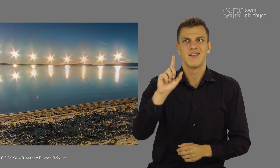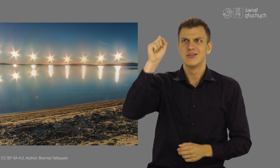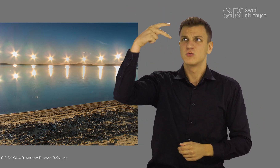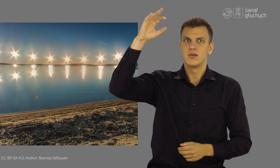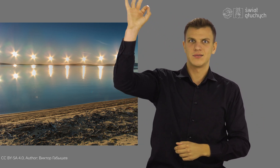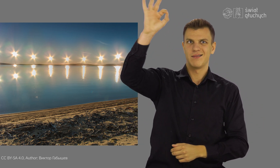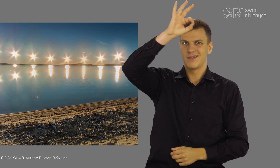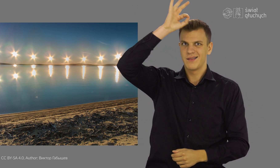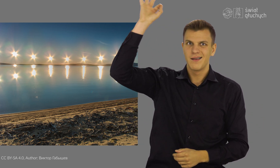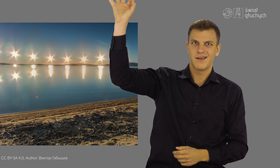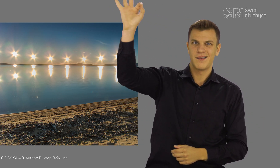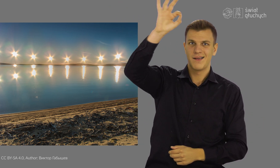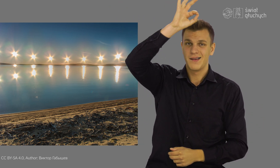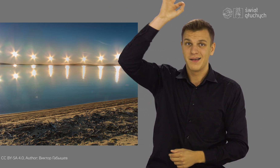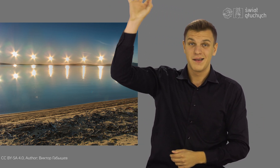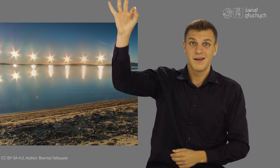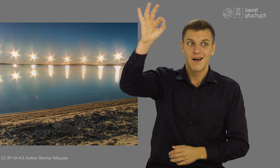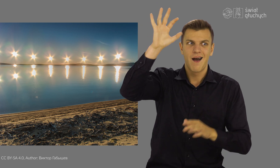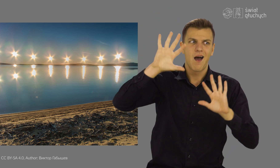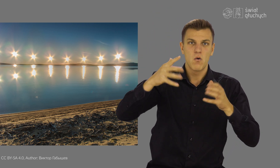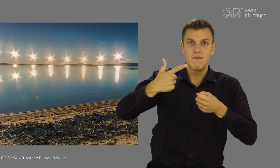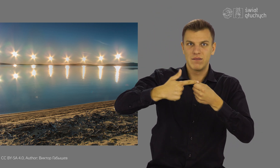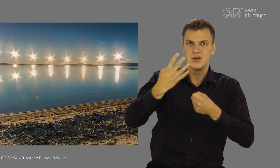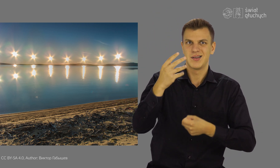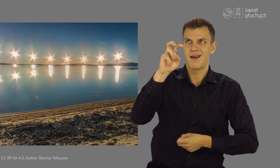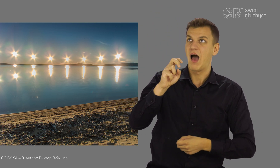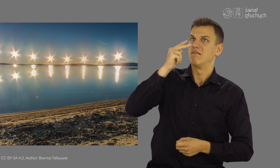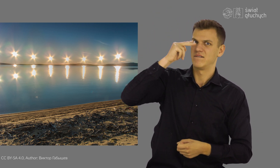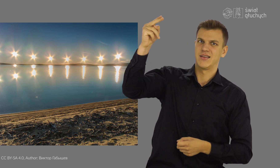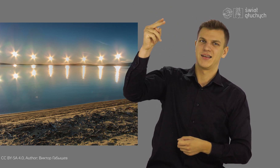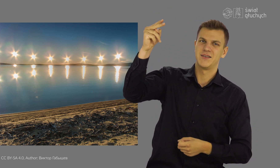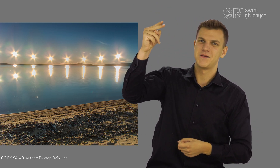It is visible all night long!